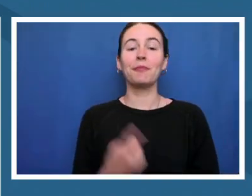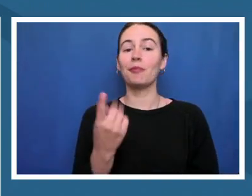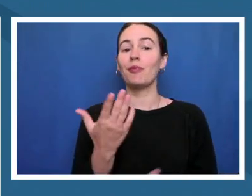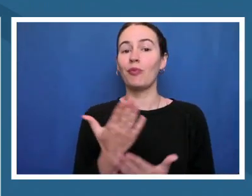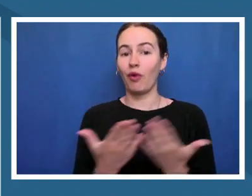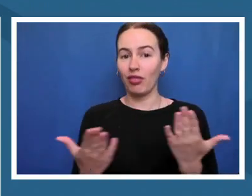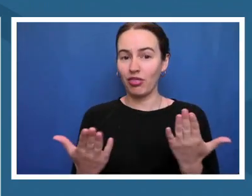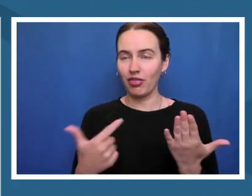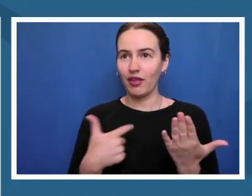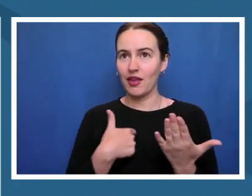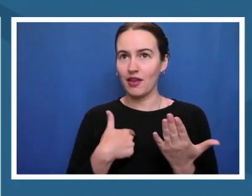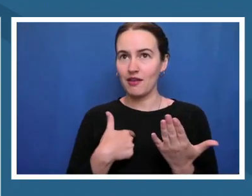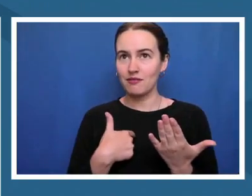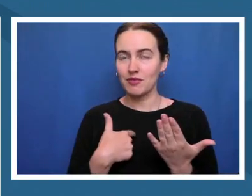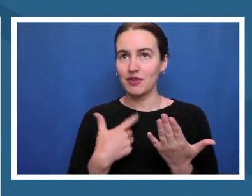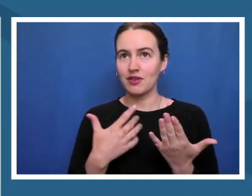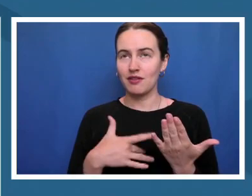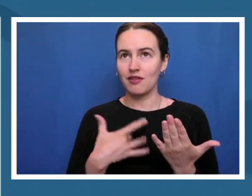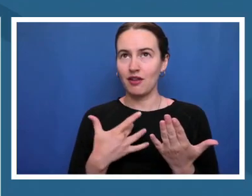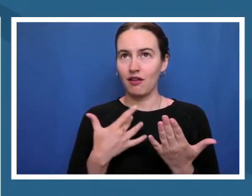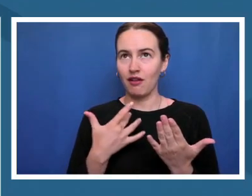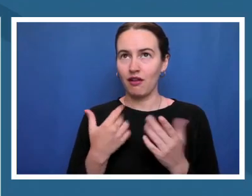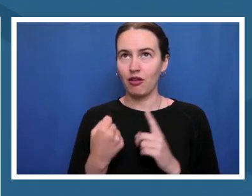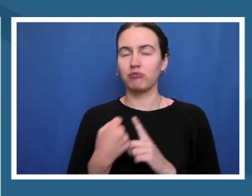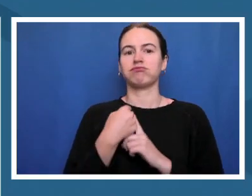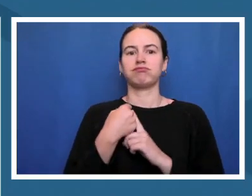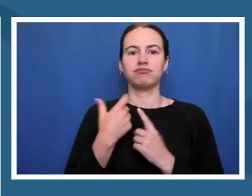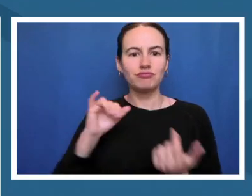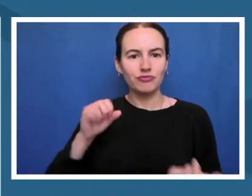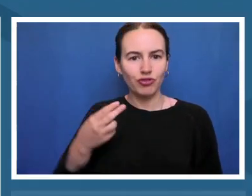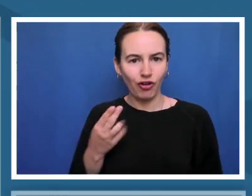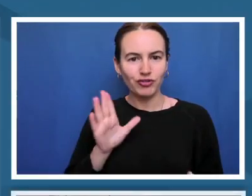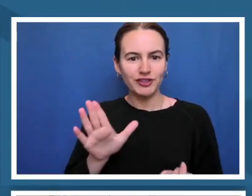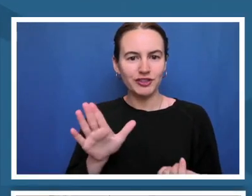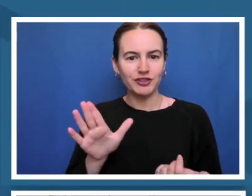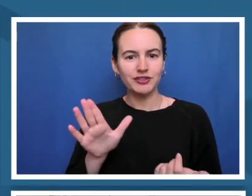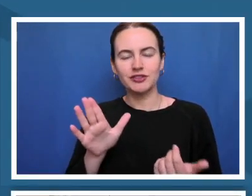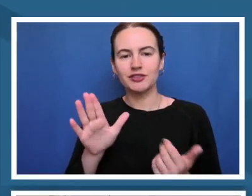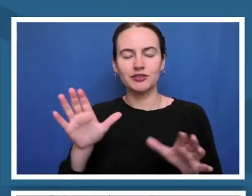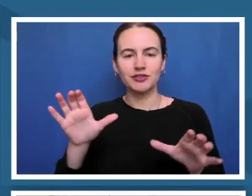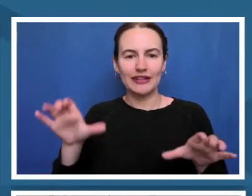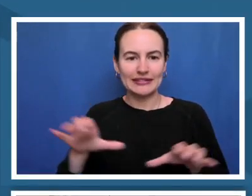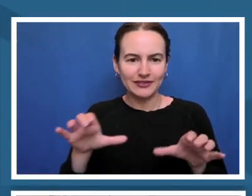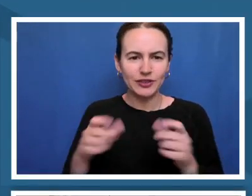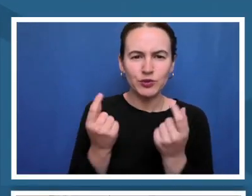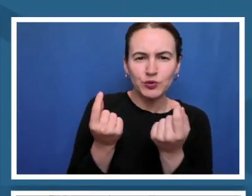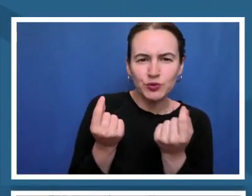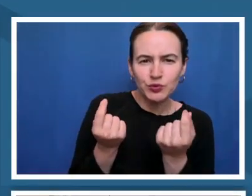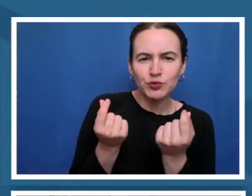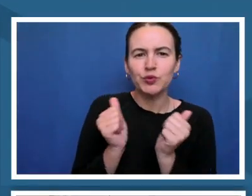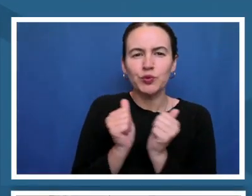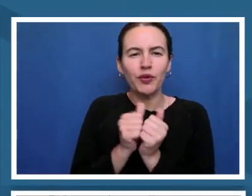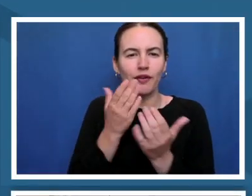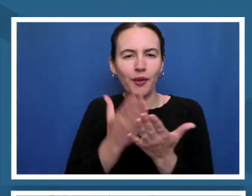josh's routine of what he's been using to interrogate these objects to successfully explode